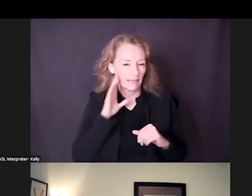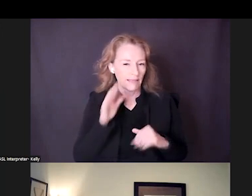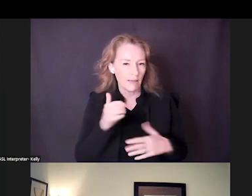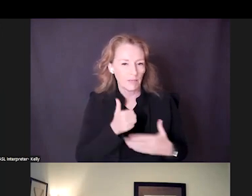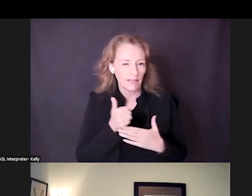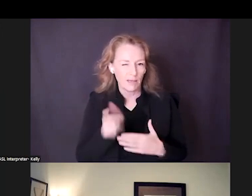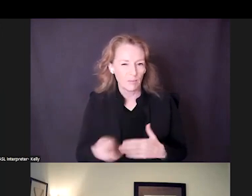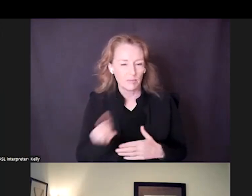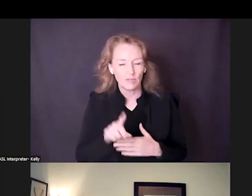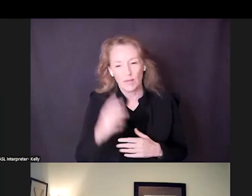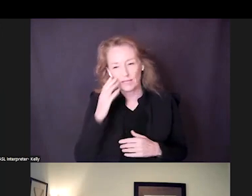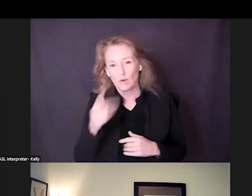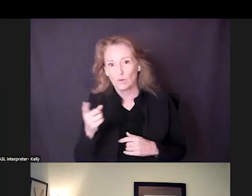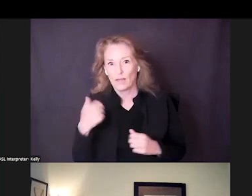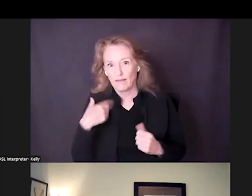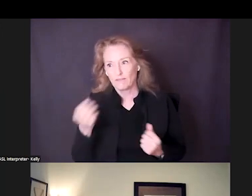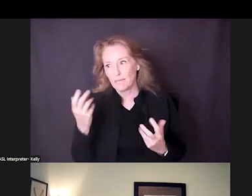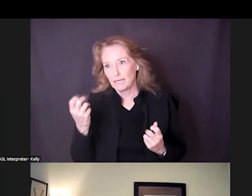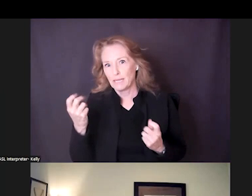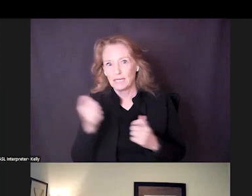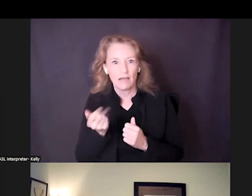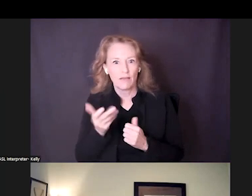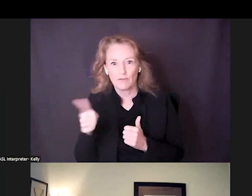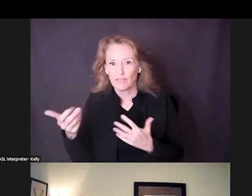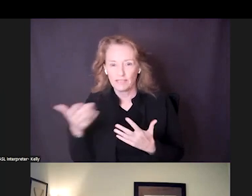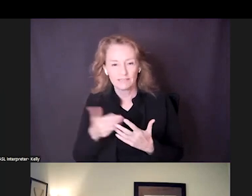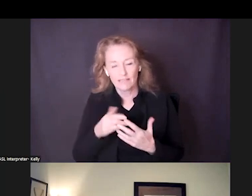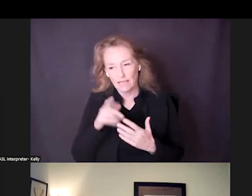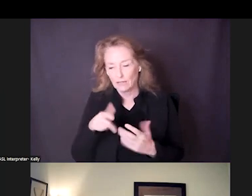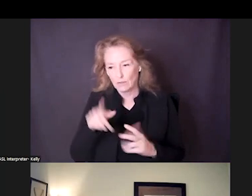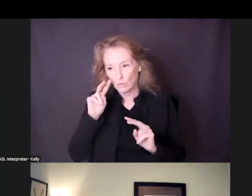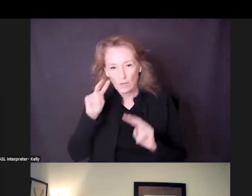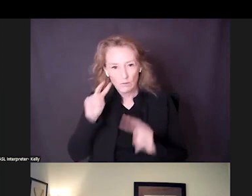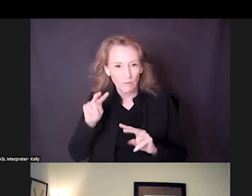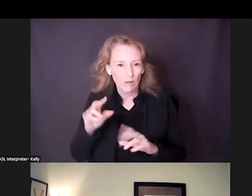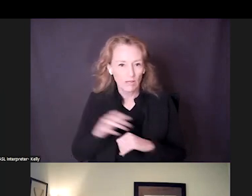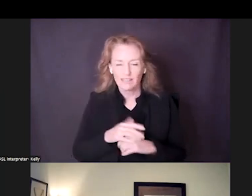GOING ON AND IT IS HARD TO TRACK ALL OF THE ACTIVITY IN WASHINGTON.